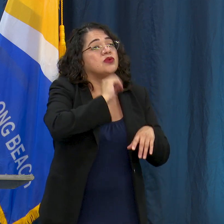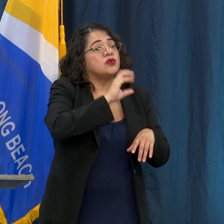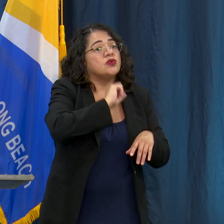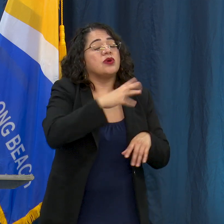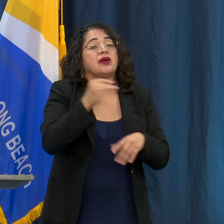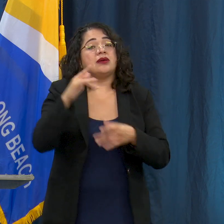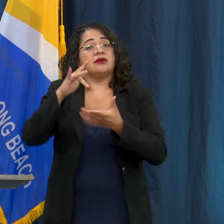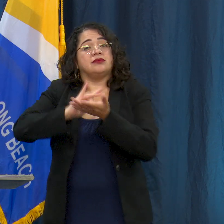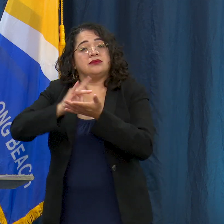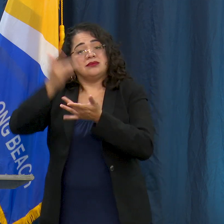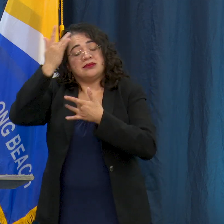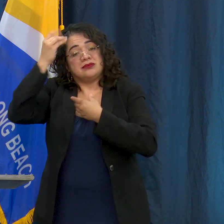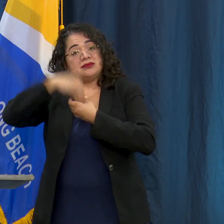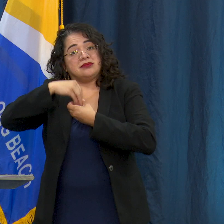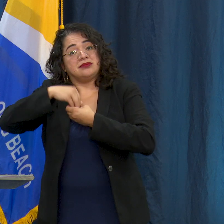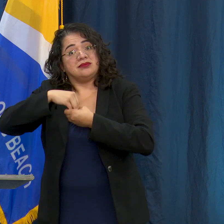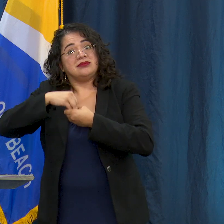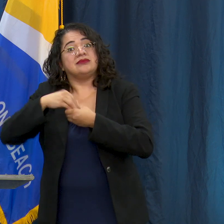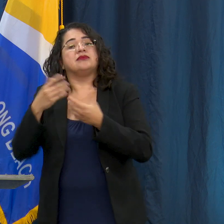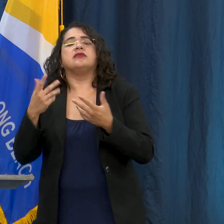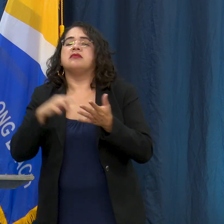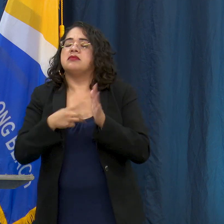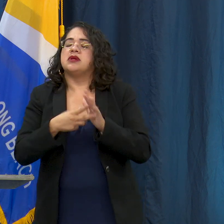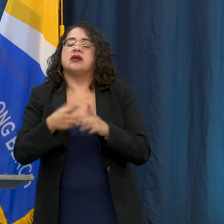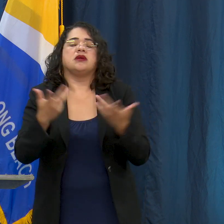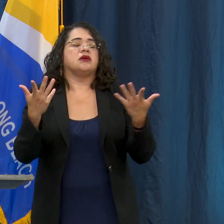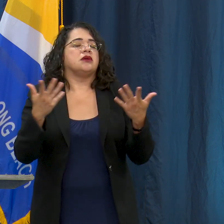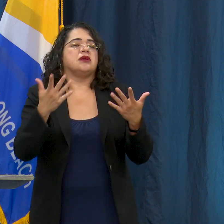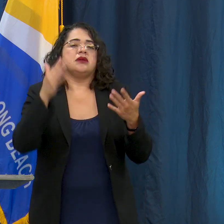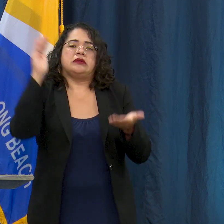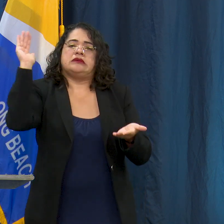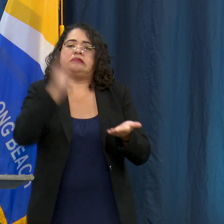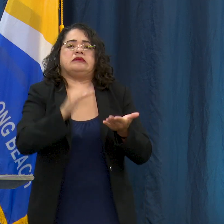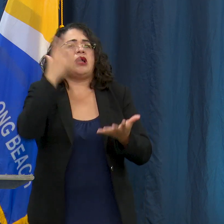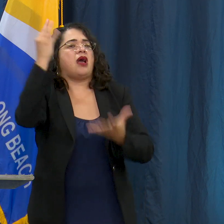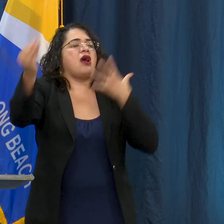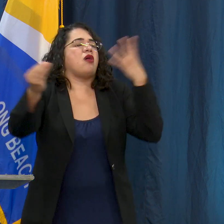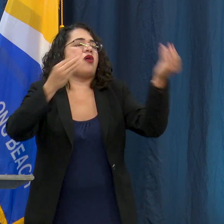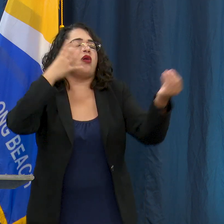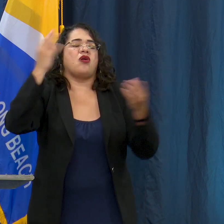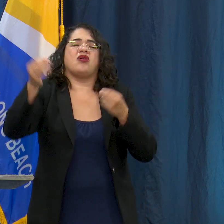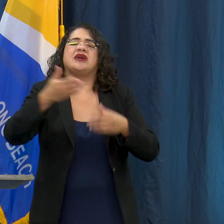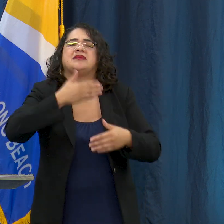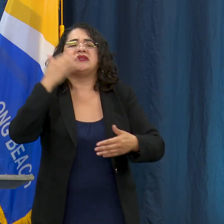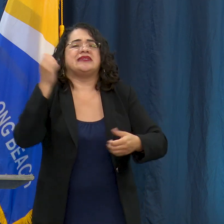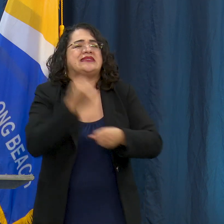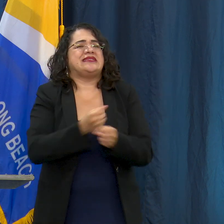So next, I'd like to just remind folks that while are safer at home health